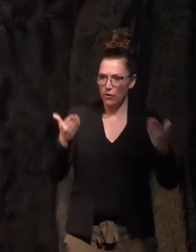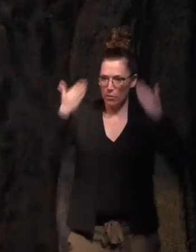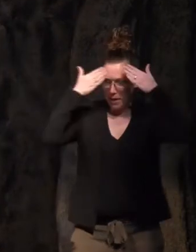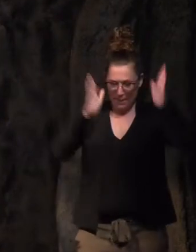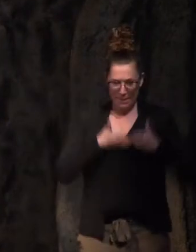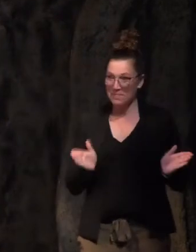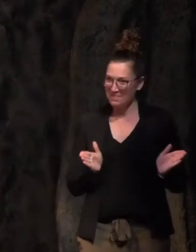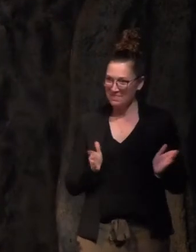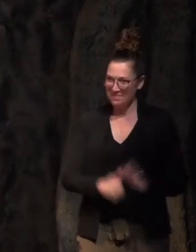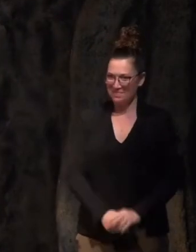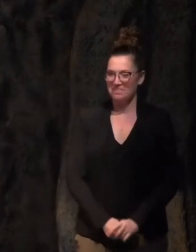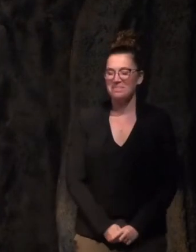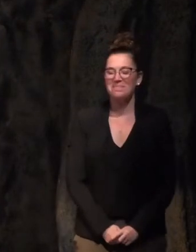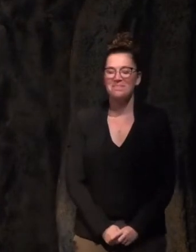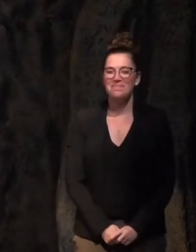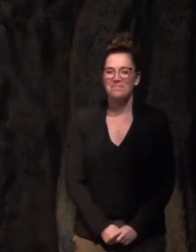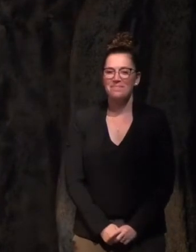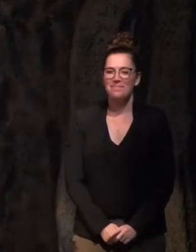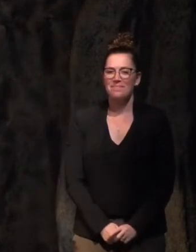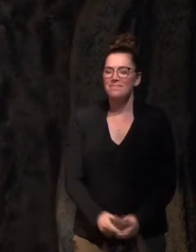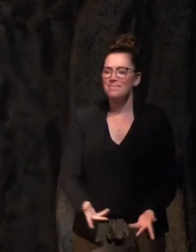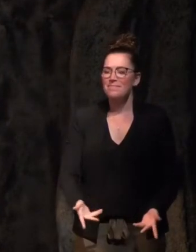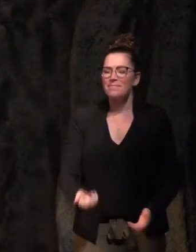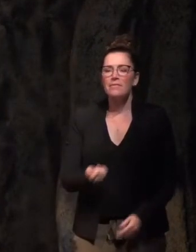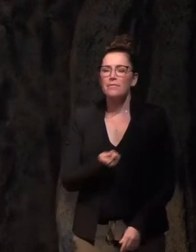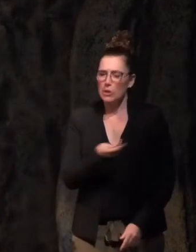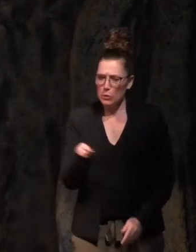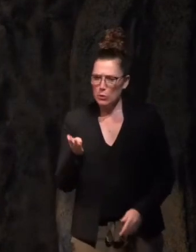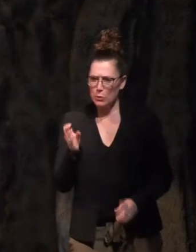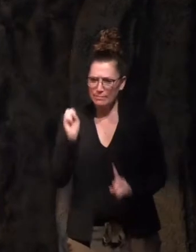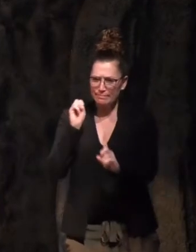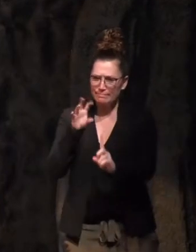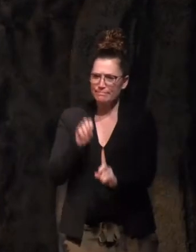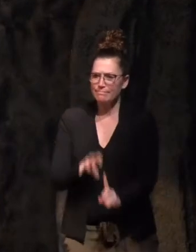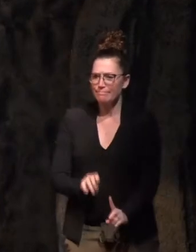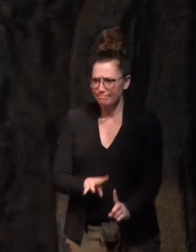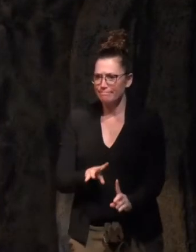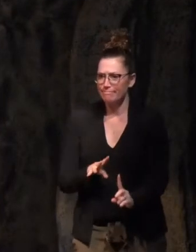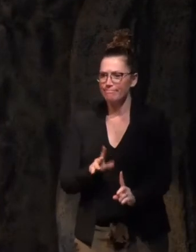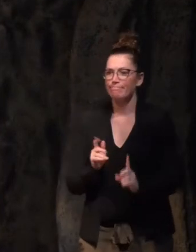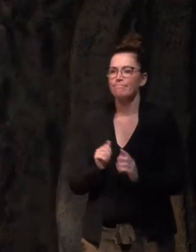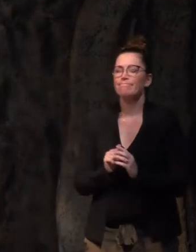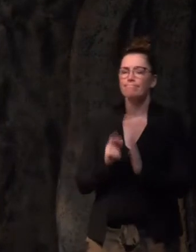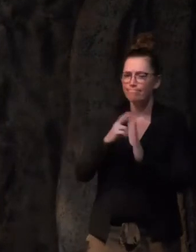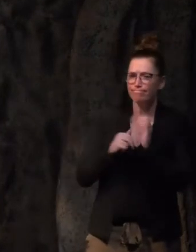Just a couple of really quick housekeeping announcements and then we'll get on with our day.